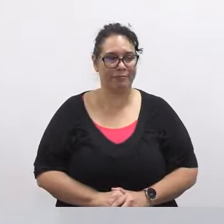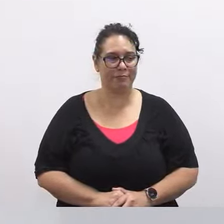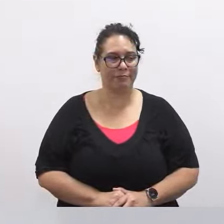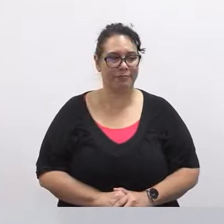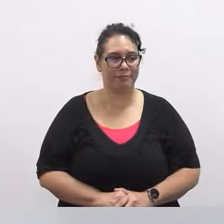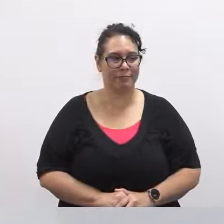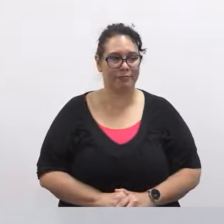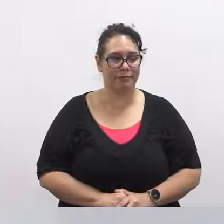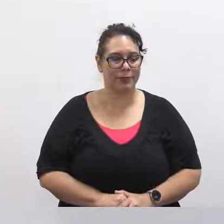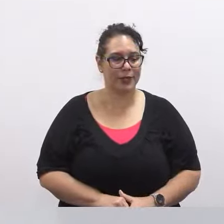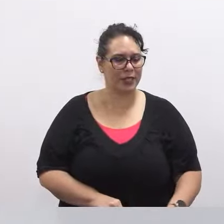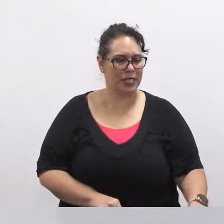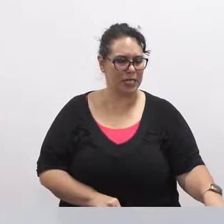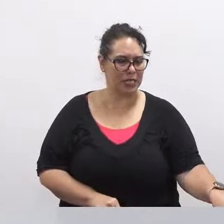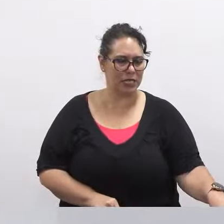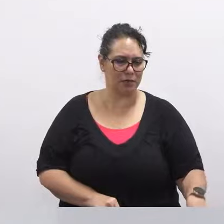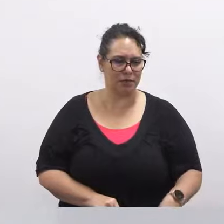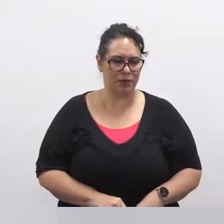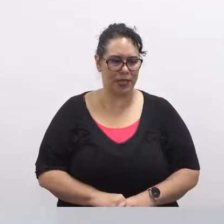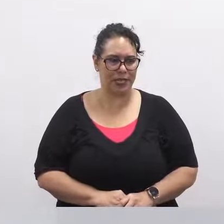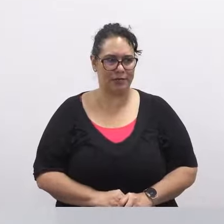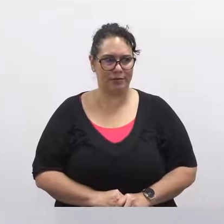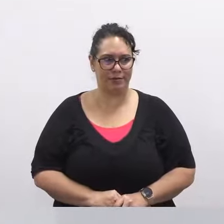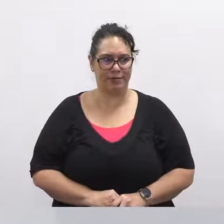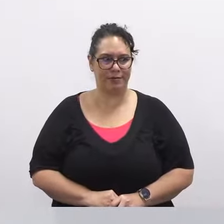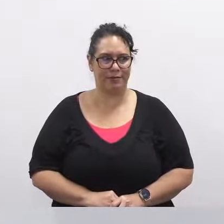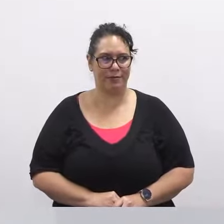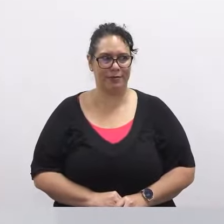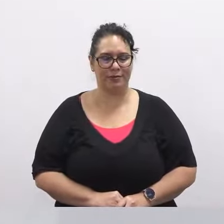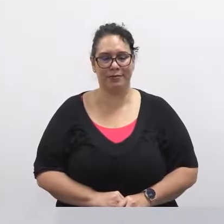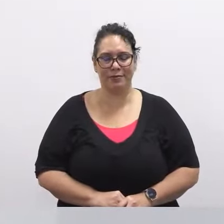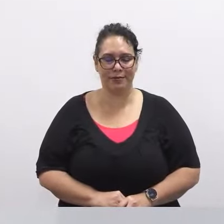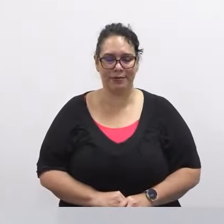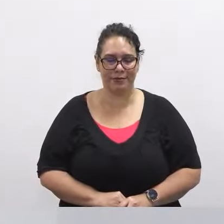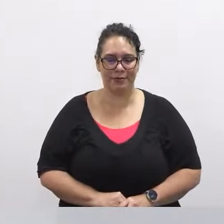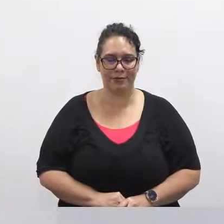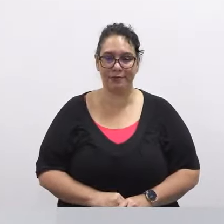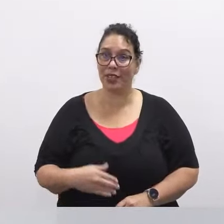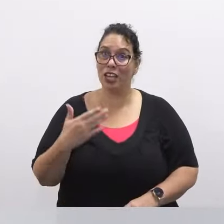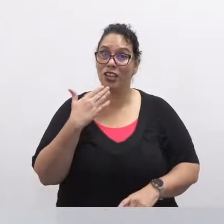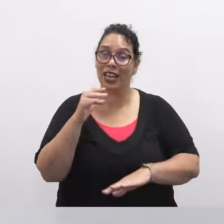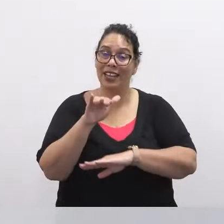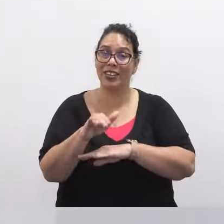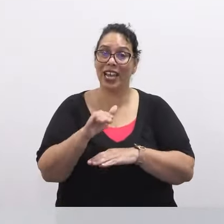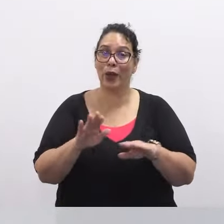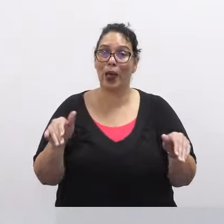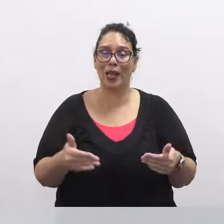[Edson] You state your name before you speak up. Okay, thank you, thank you. Good evening, welcome. Good evening.